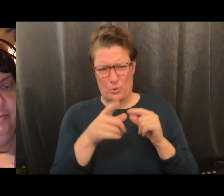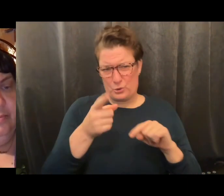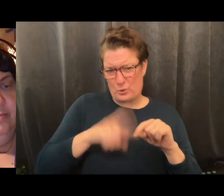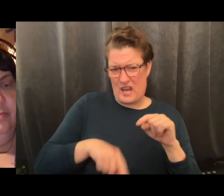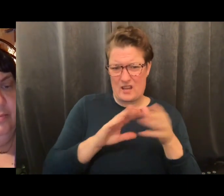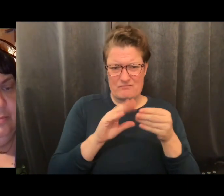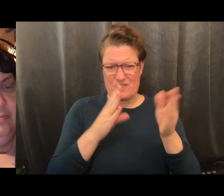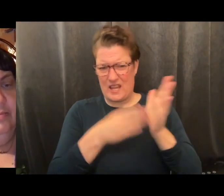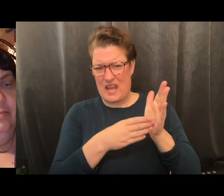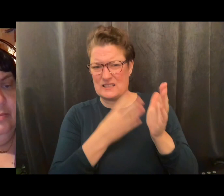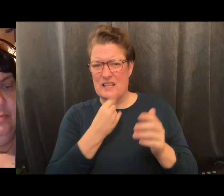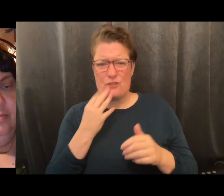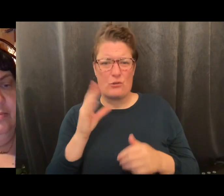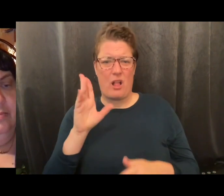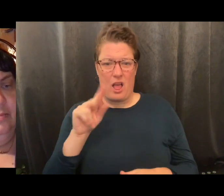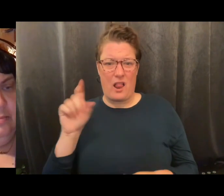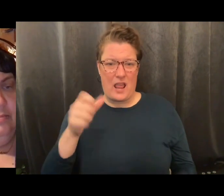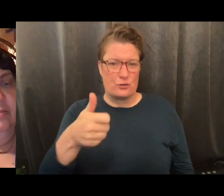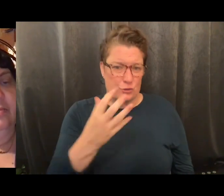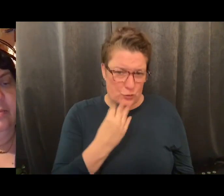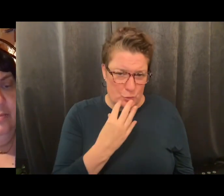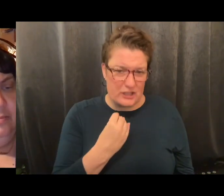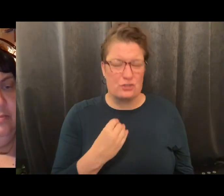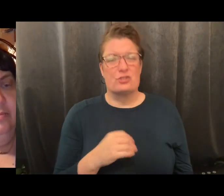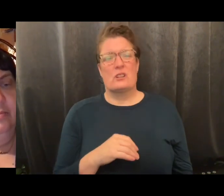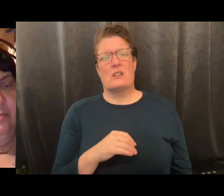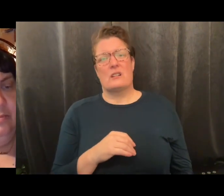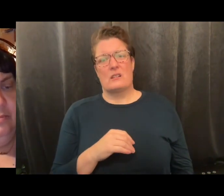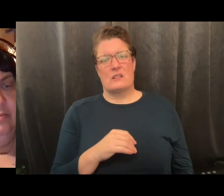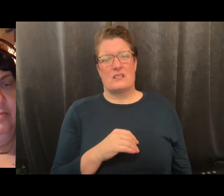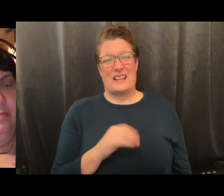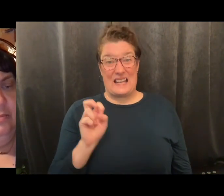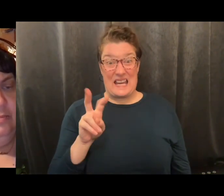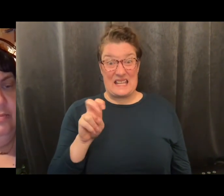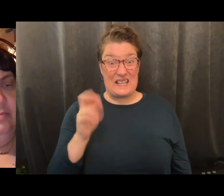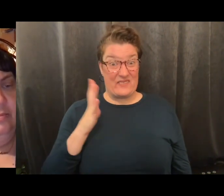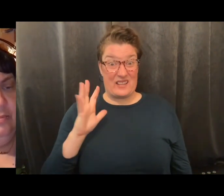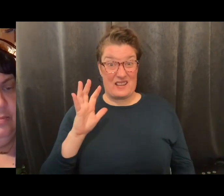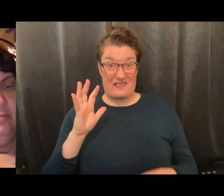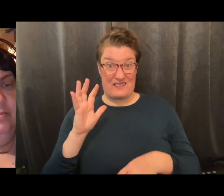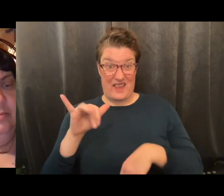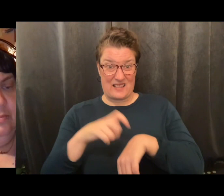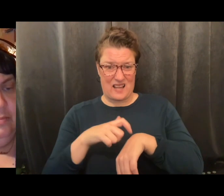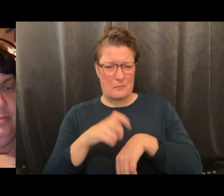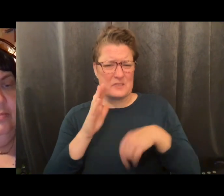you know, um, and even then, like questioning whether you're anti-Semitic. Rebekah: Self-hating Jew.